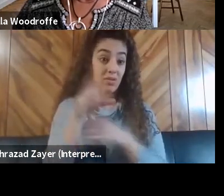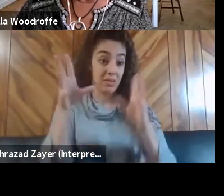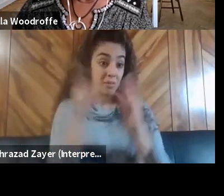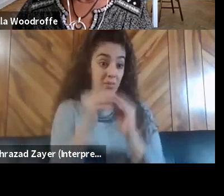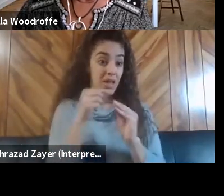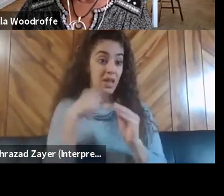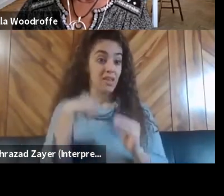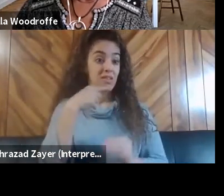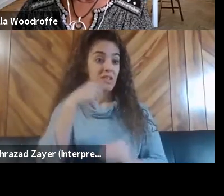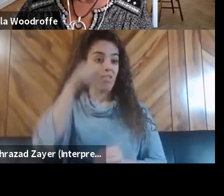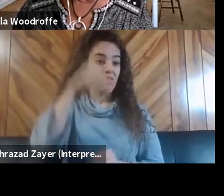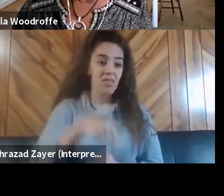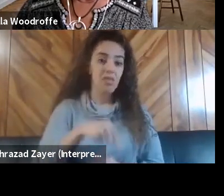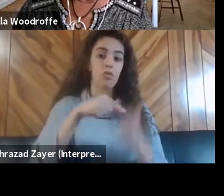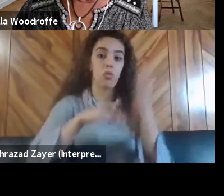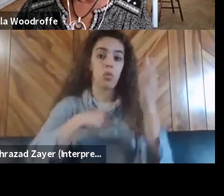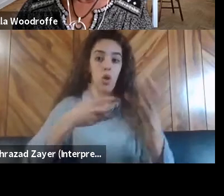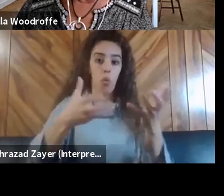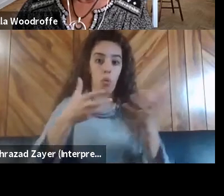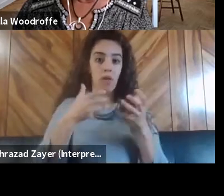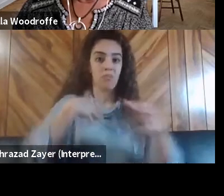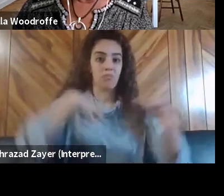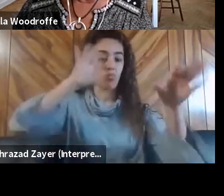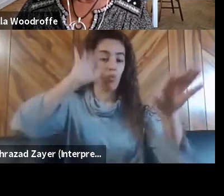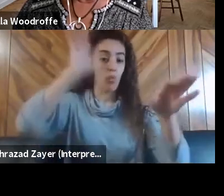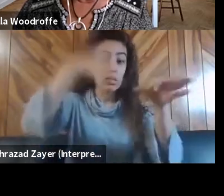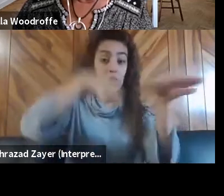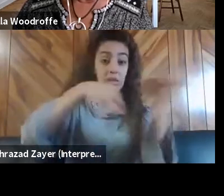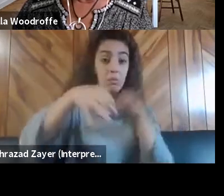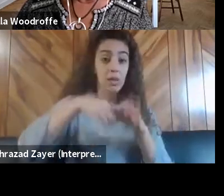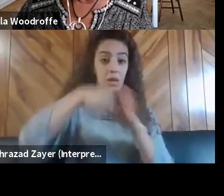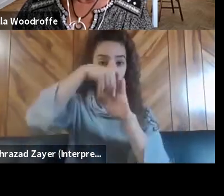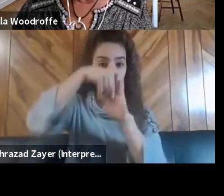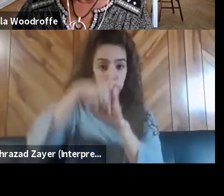know, I explained to the district superintendent last